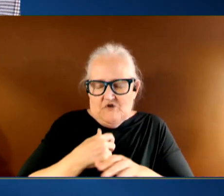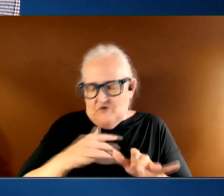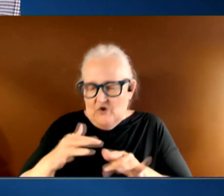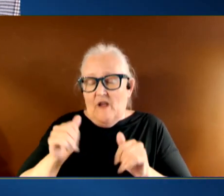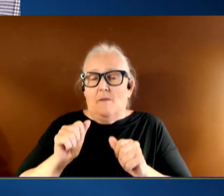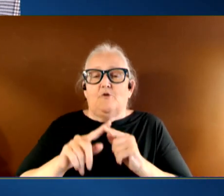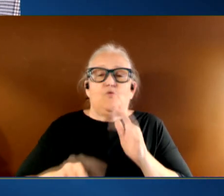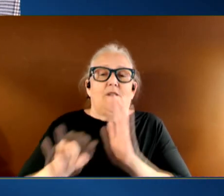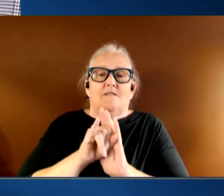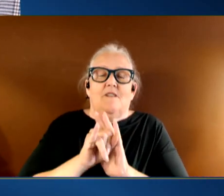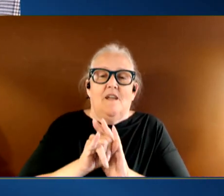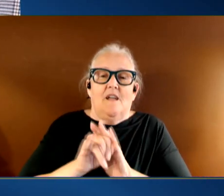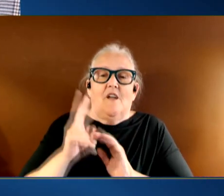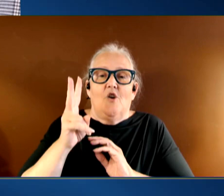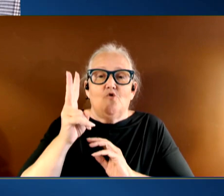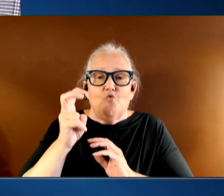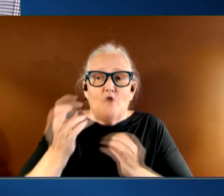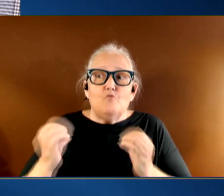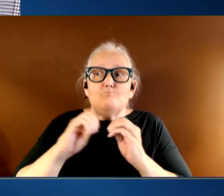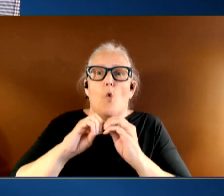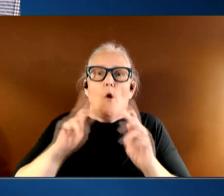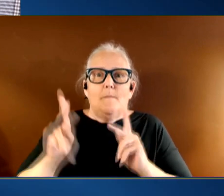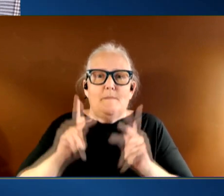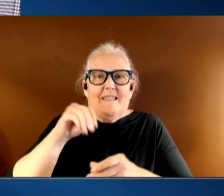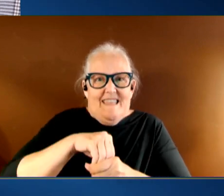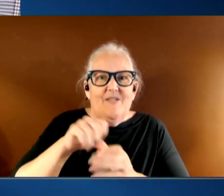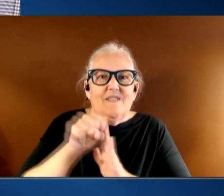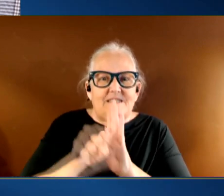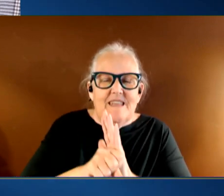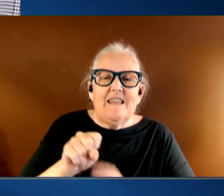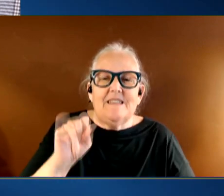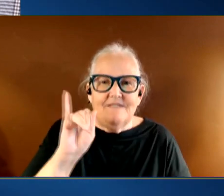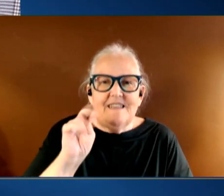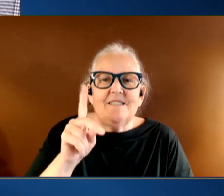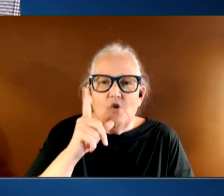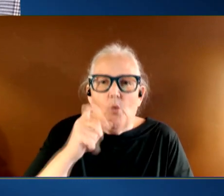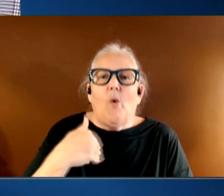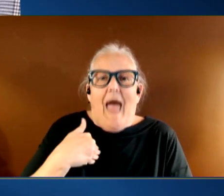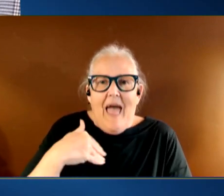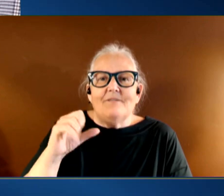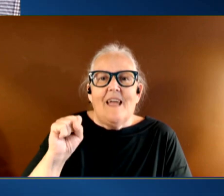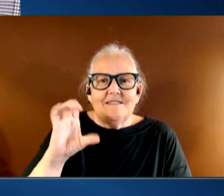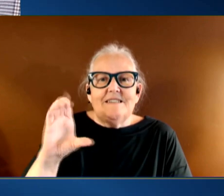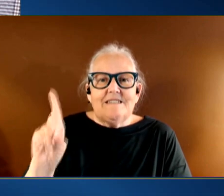additional people living in Indiana with sickle cell disease, which has made them visible.